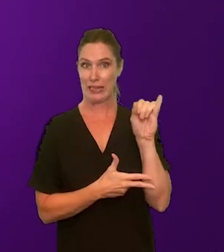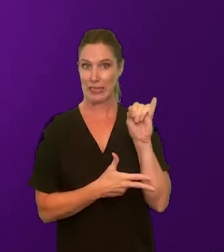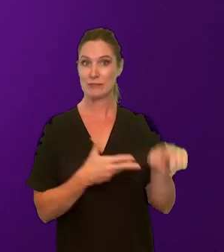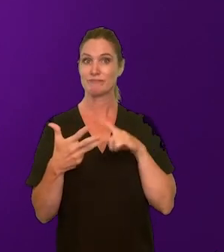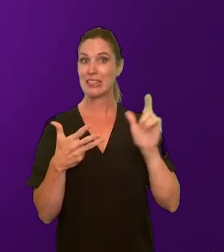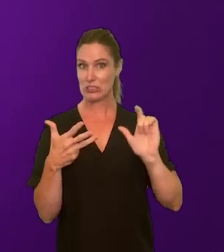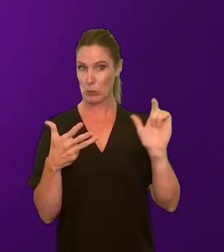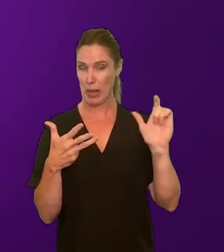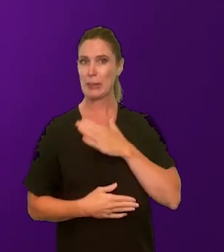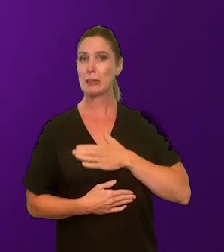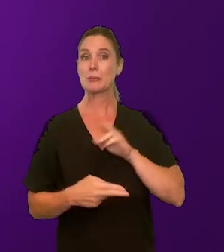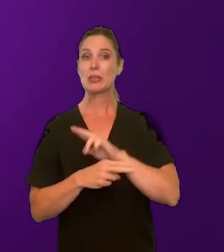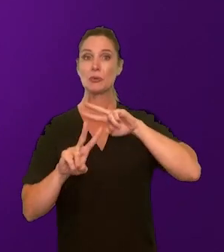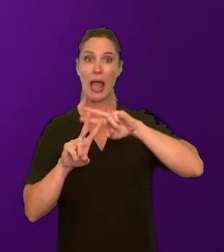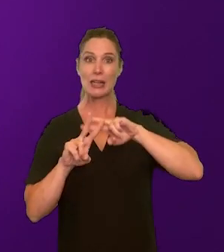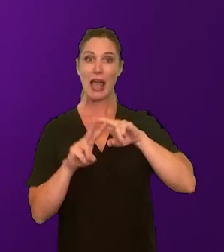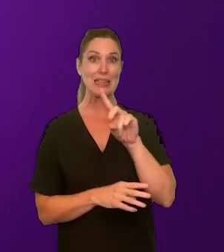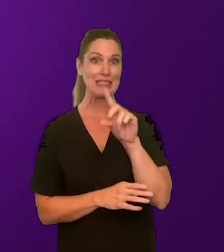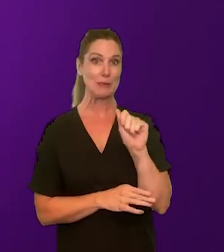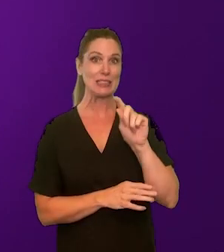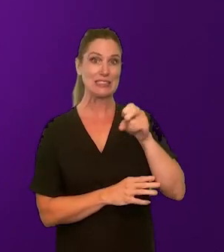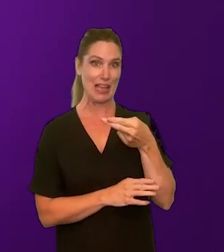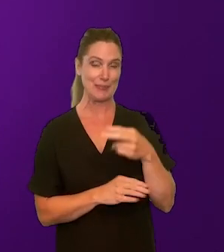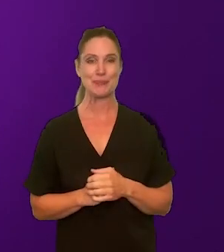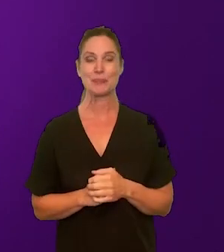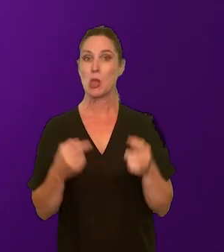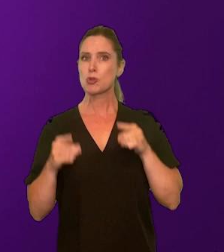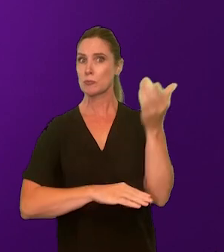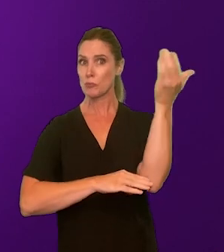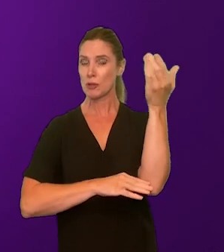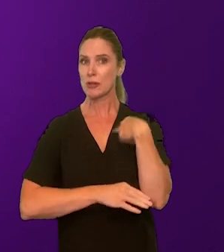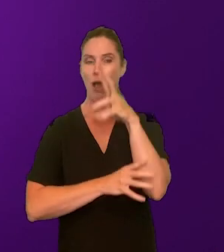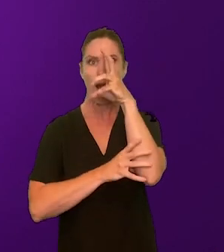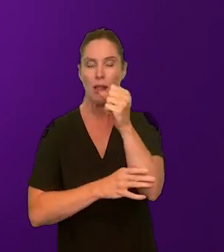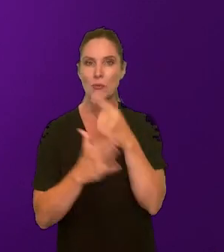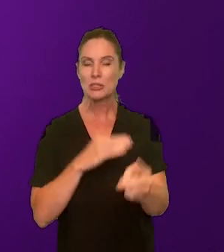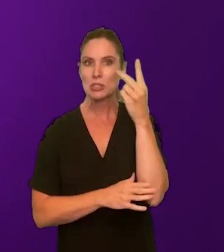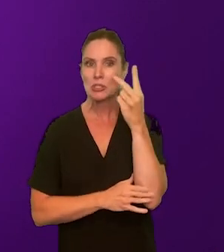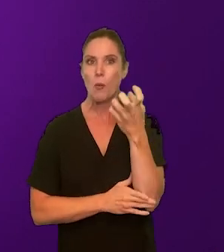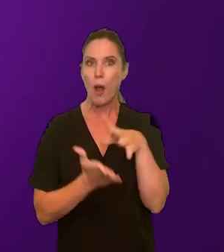And please use the hashtag #DisabilityTech. During the pitches, if you love what you're seeing and want to learn more,